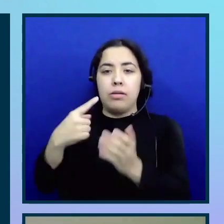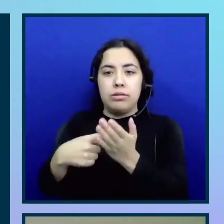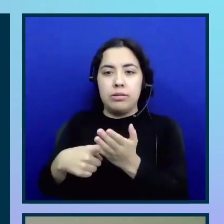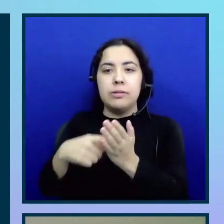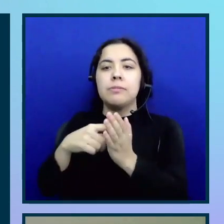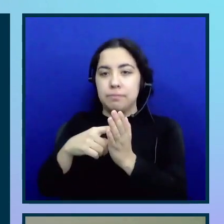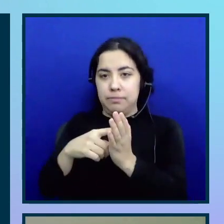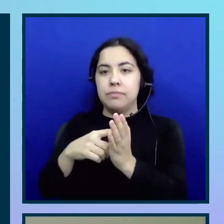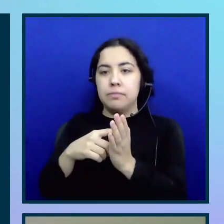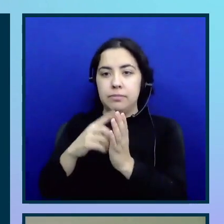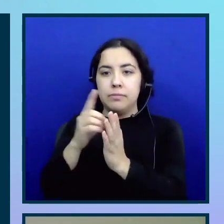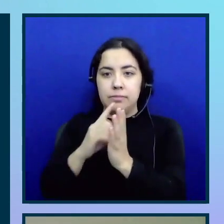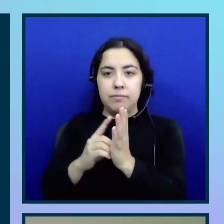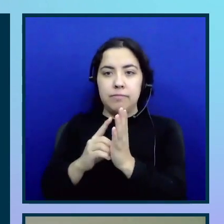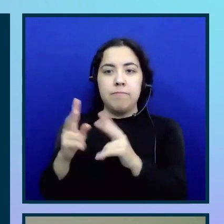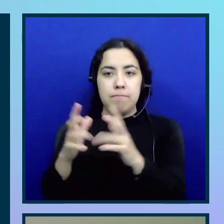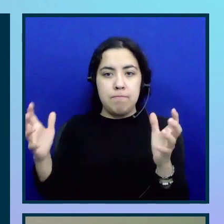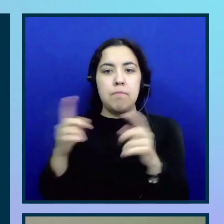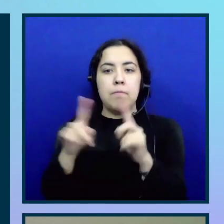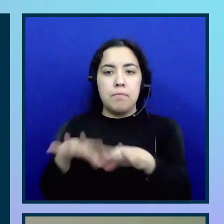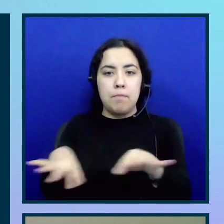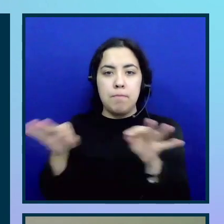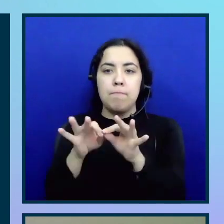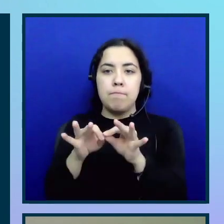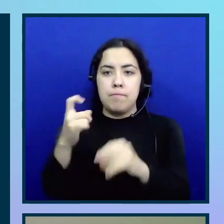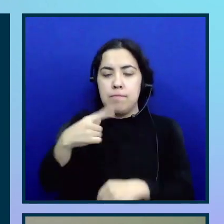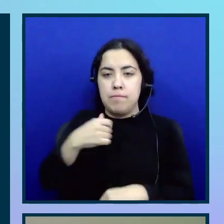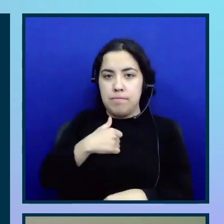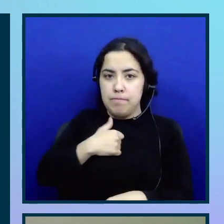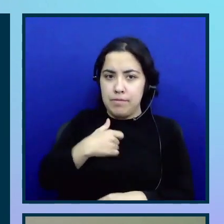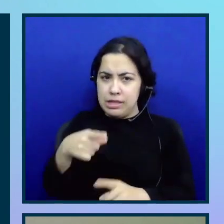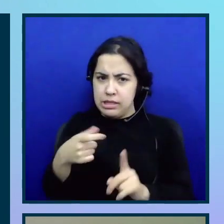when you're doing something like this to ask yourself, "Is this off the map because it needs to be,